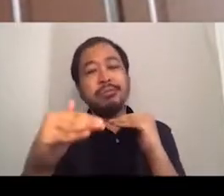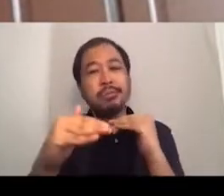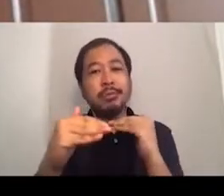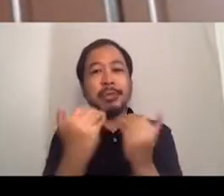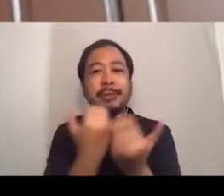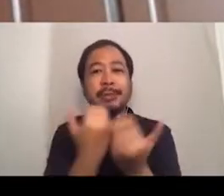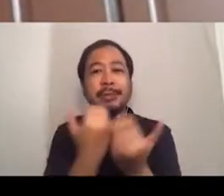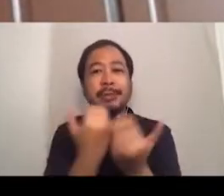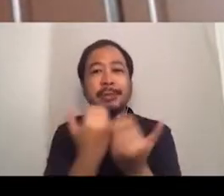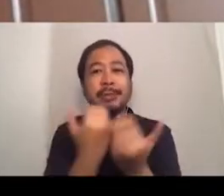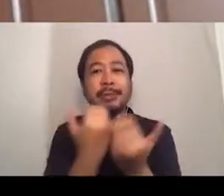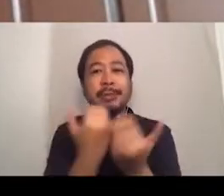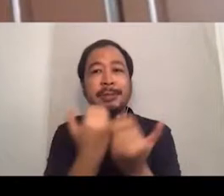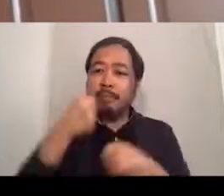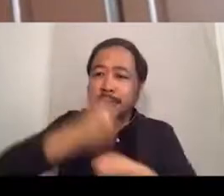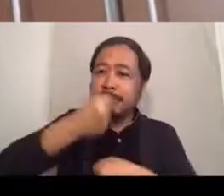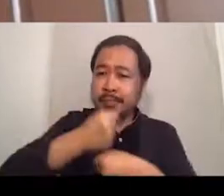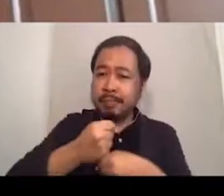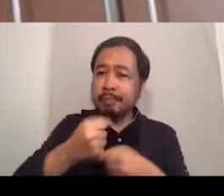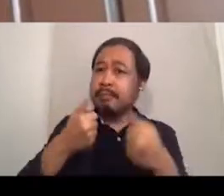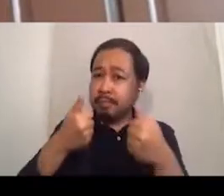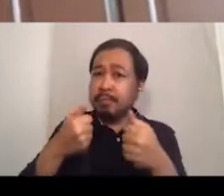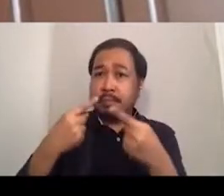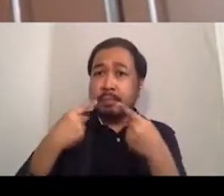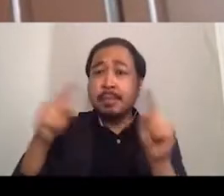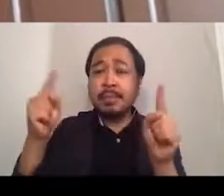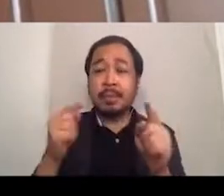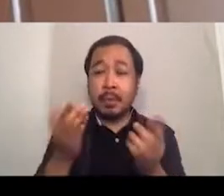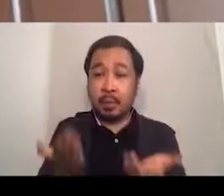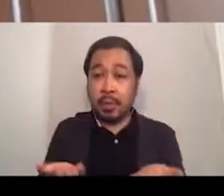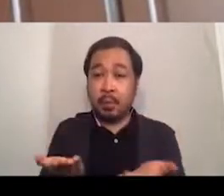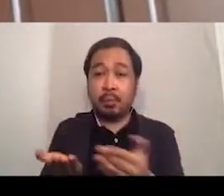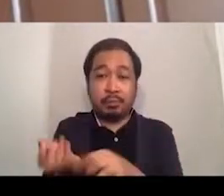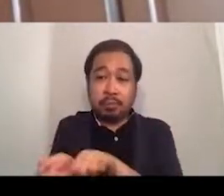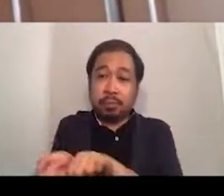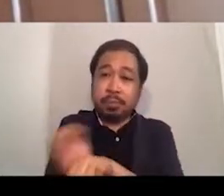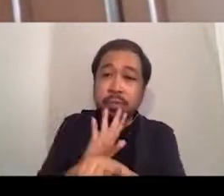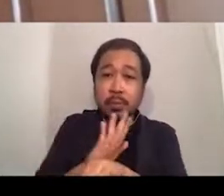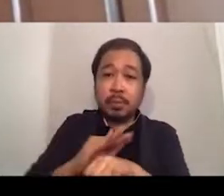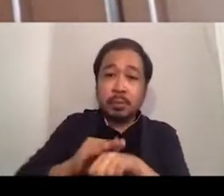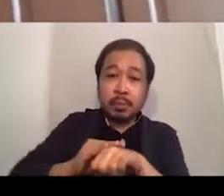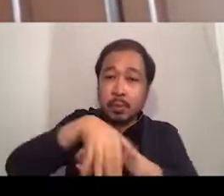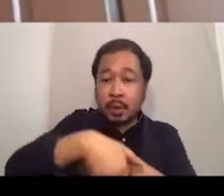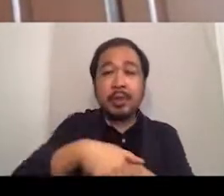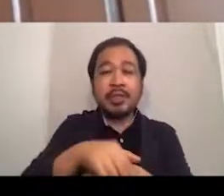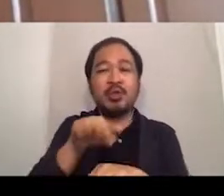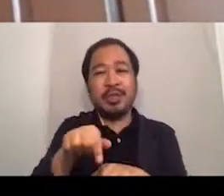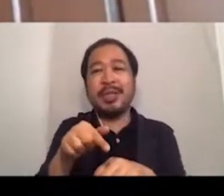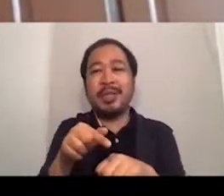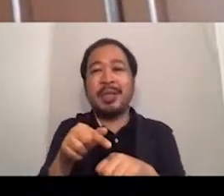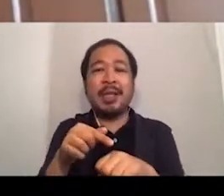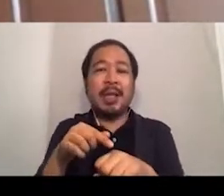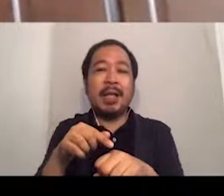to ensure that children with disabilities have continuous learning and intervention services.